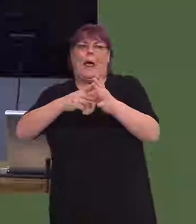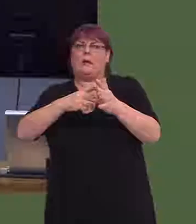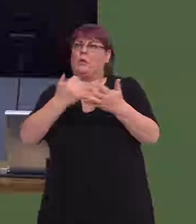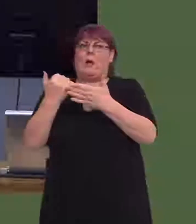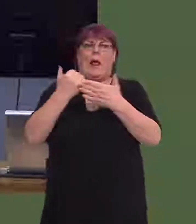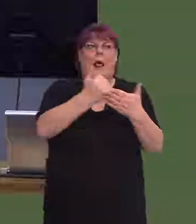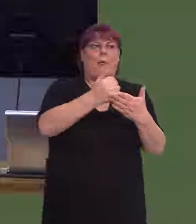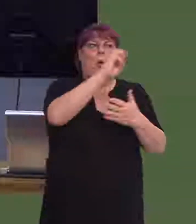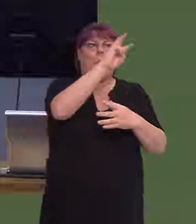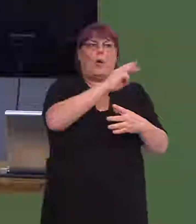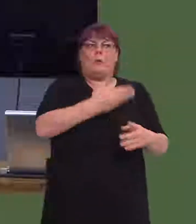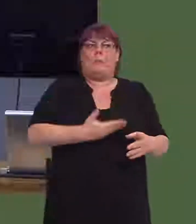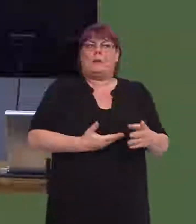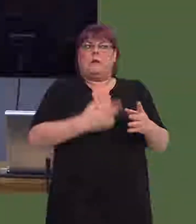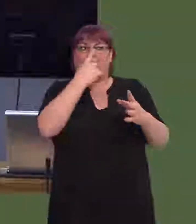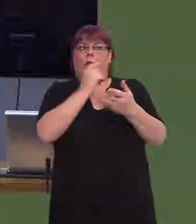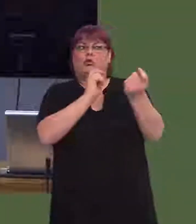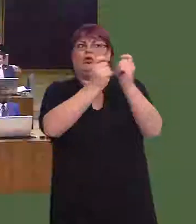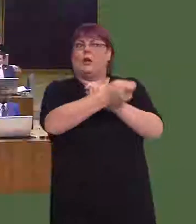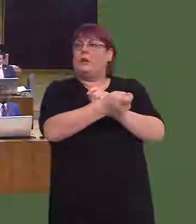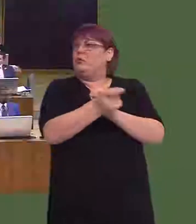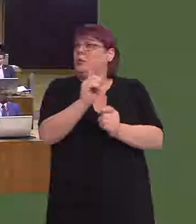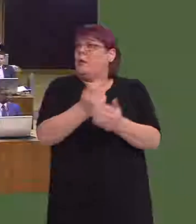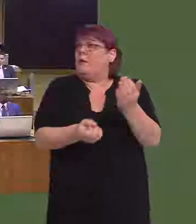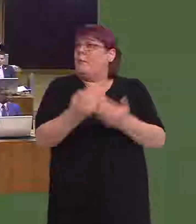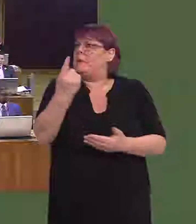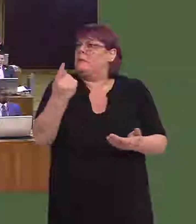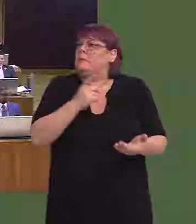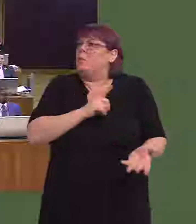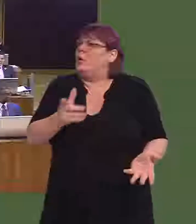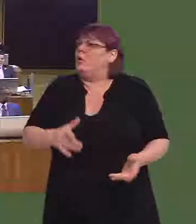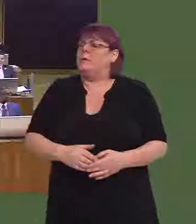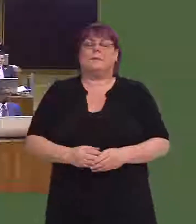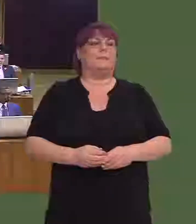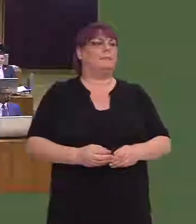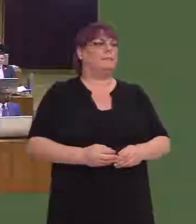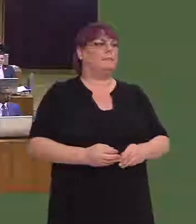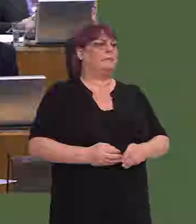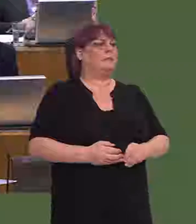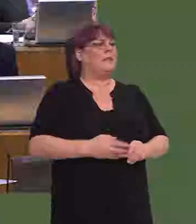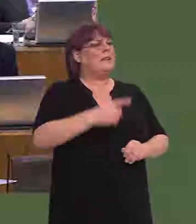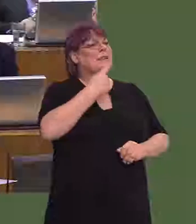period that is inevitable, whatever the outcome? Carwyn Jones AM: There it is: the word 'cope' is used.